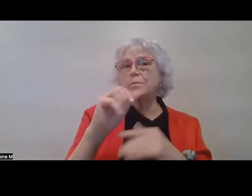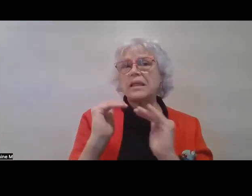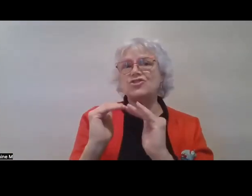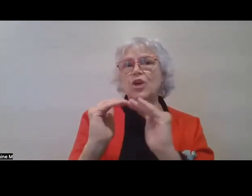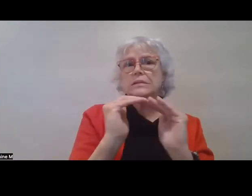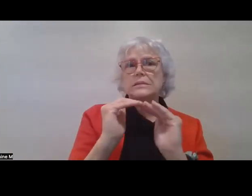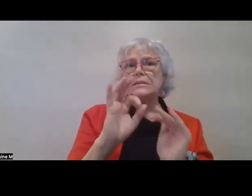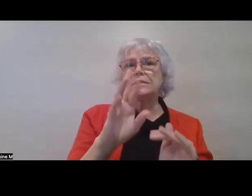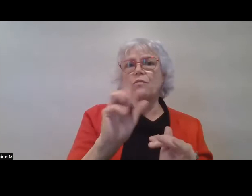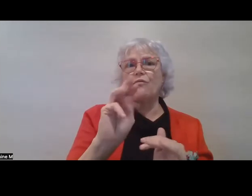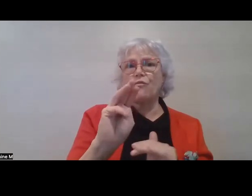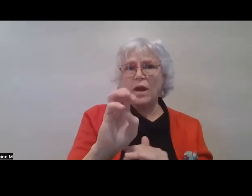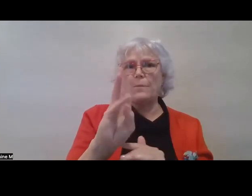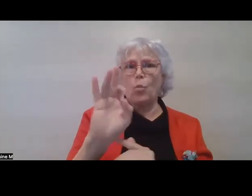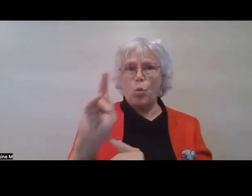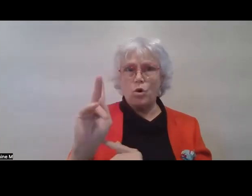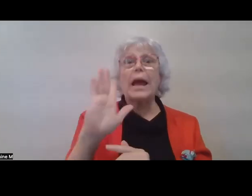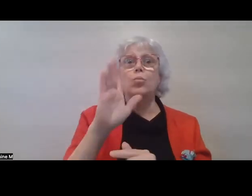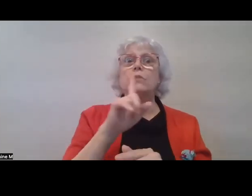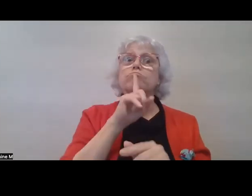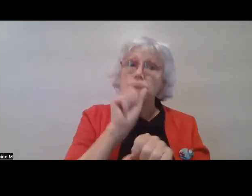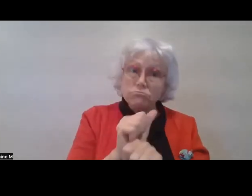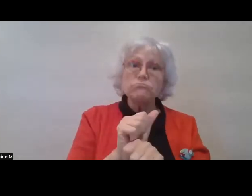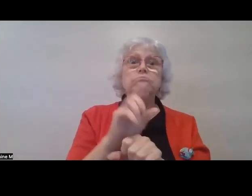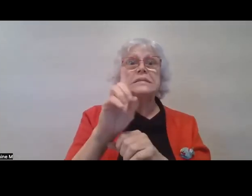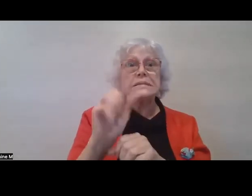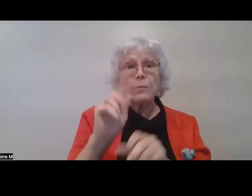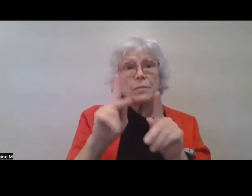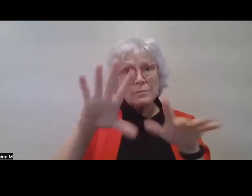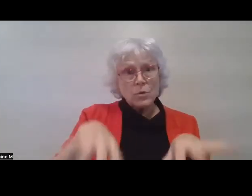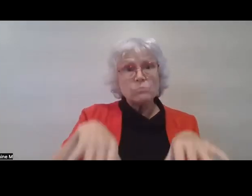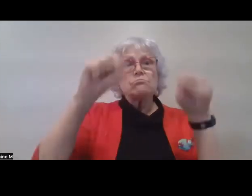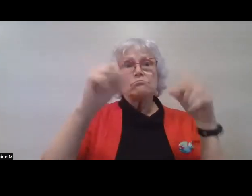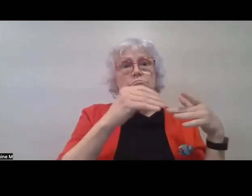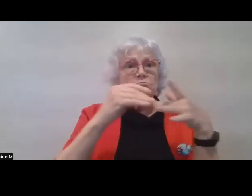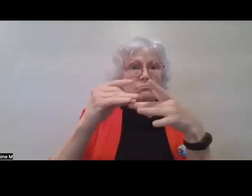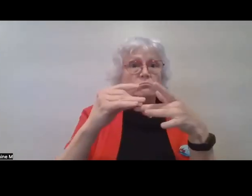and will actually have disabled people taking a lead, including disabled indigenous people.